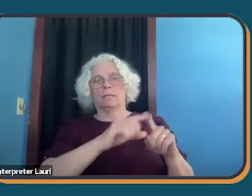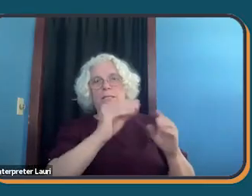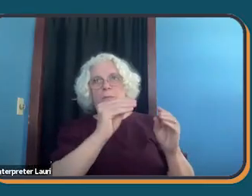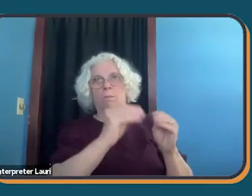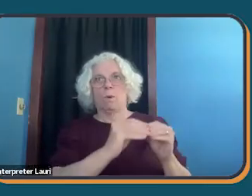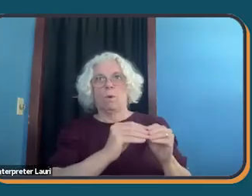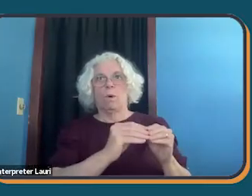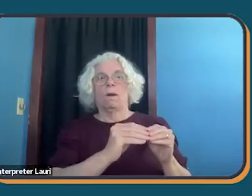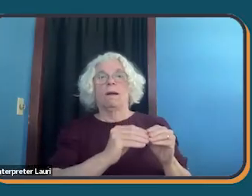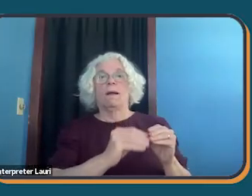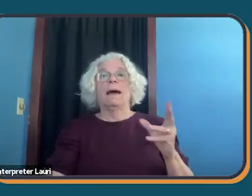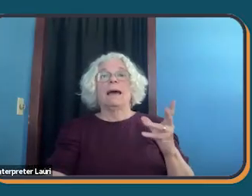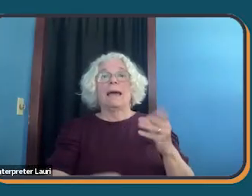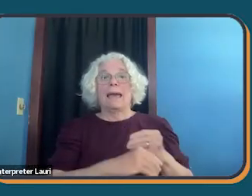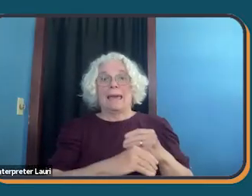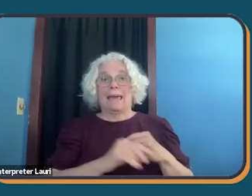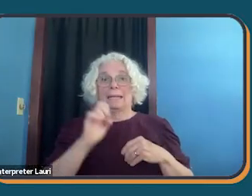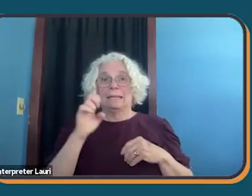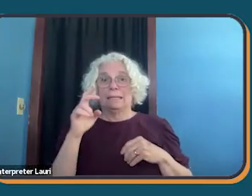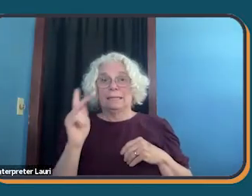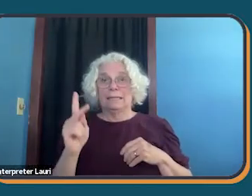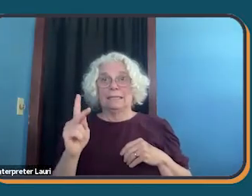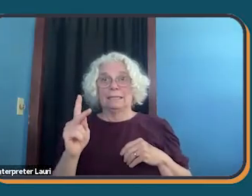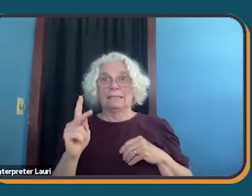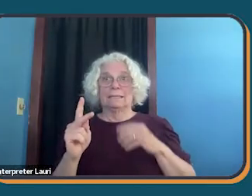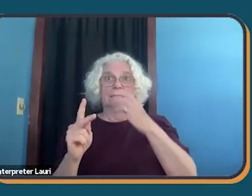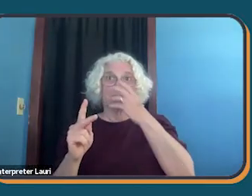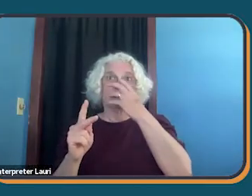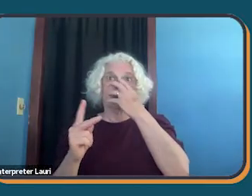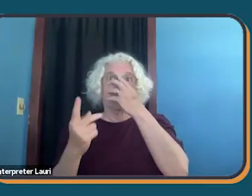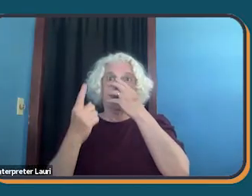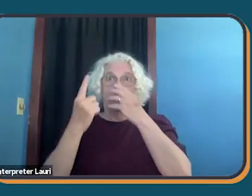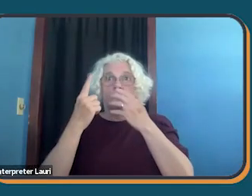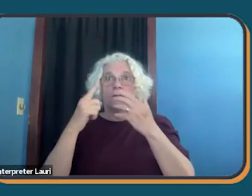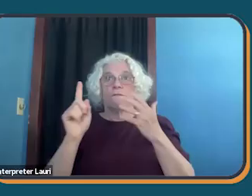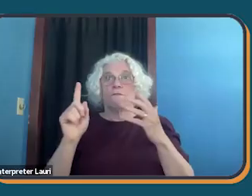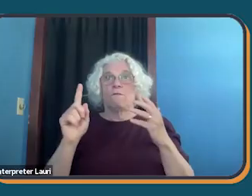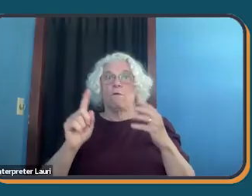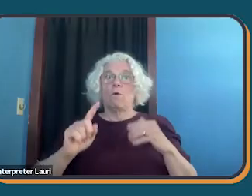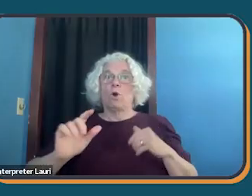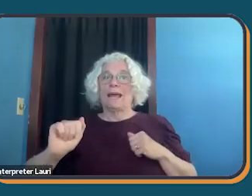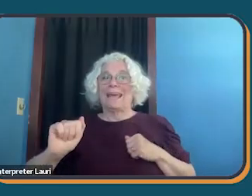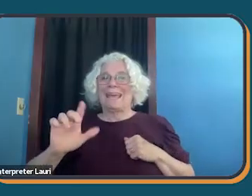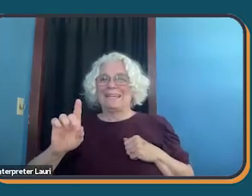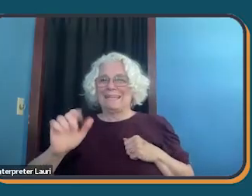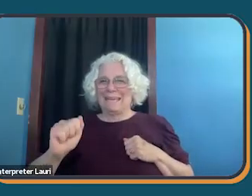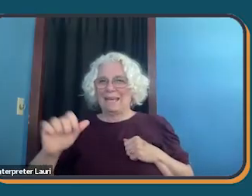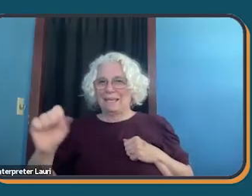and we've included links to both audit tools for not just ADA compliance